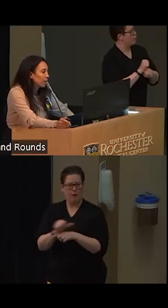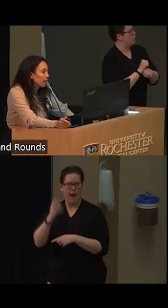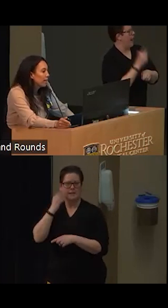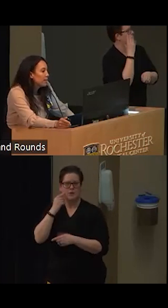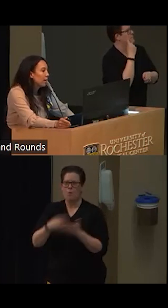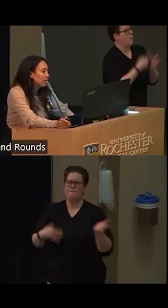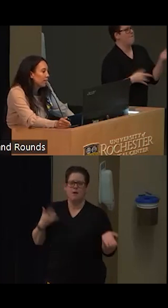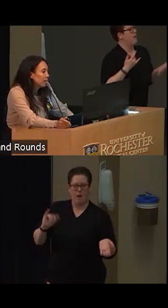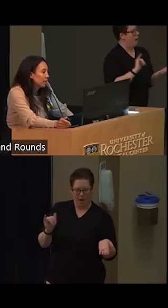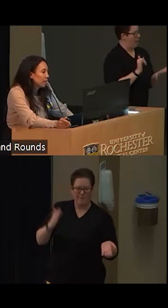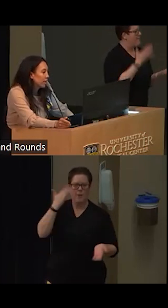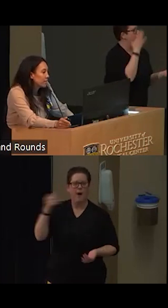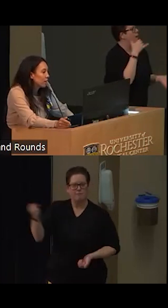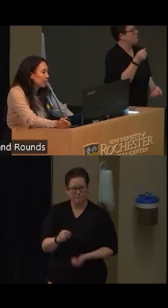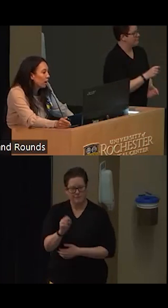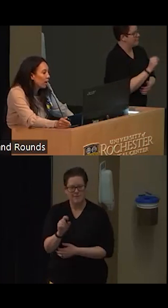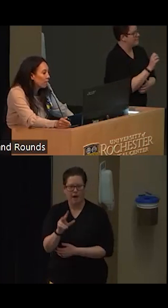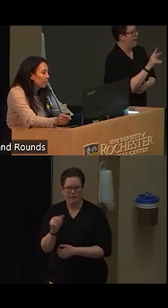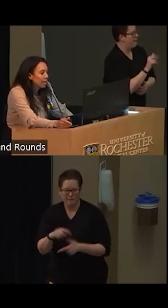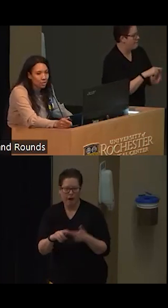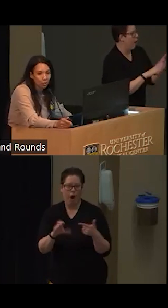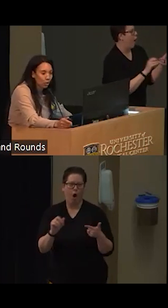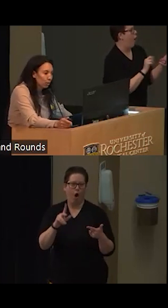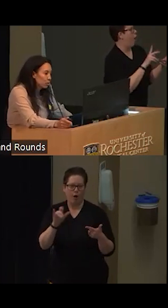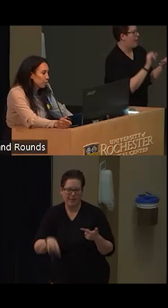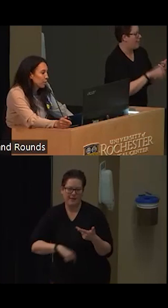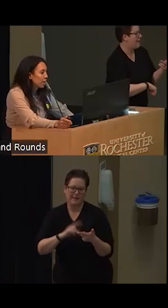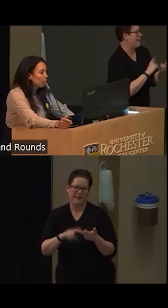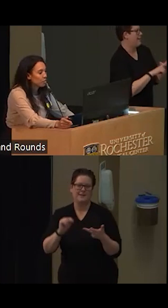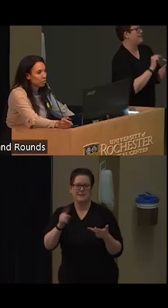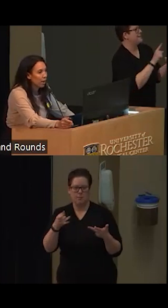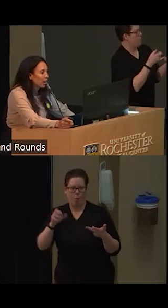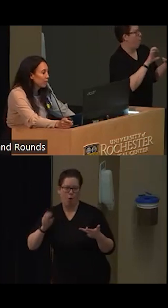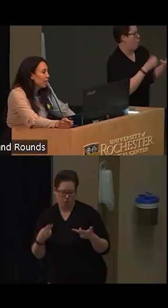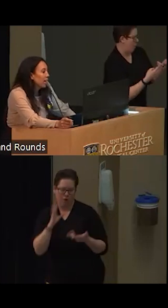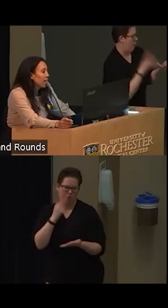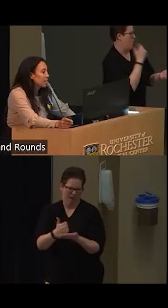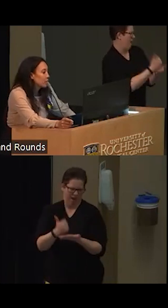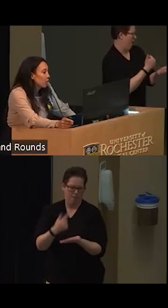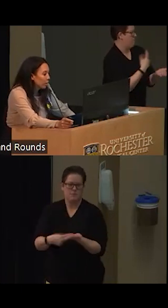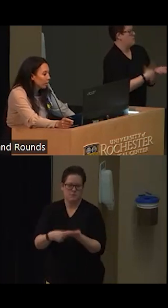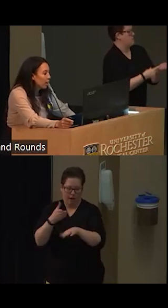in telva Olivares Carly Goff and Sapporo Rosenberg to help us through that and Wendy